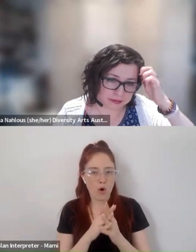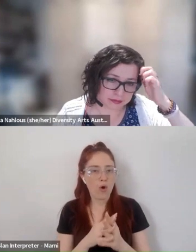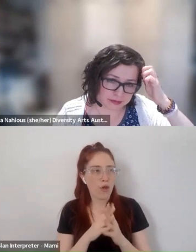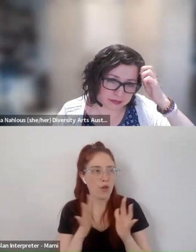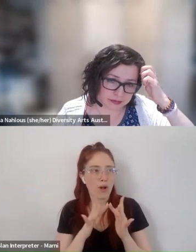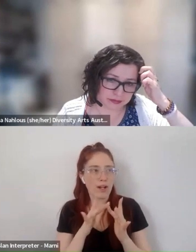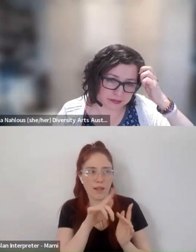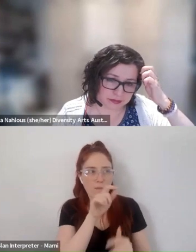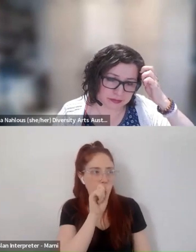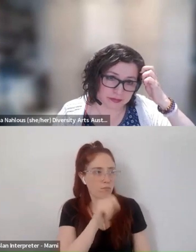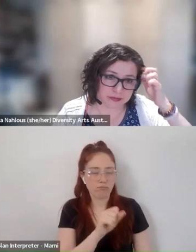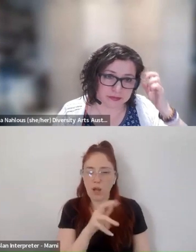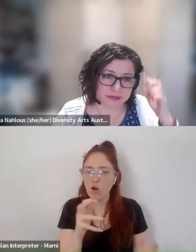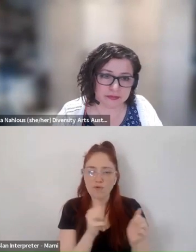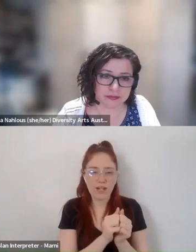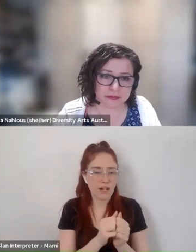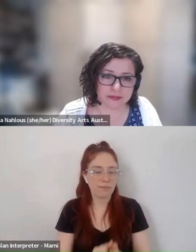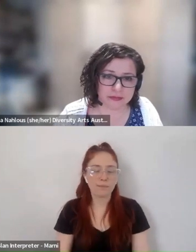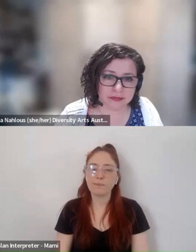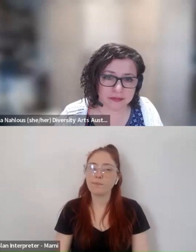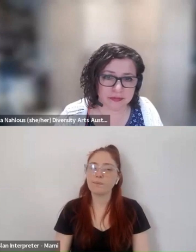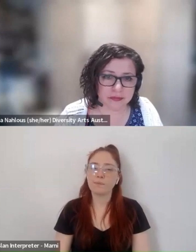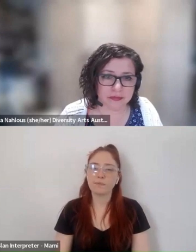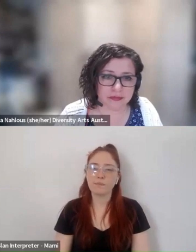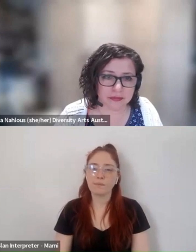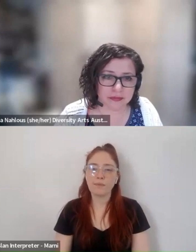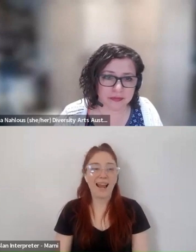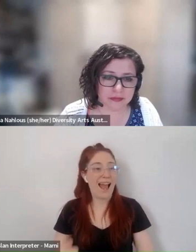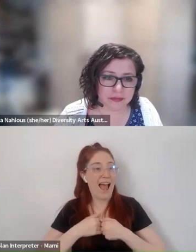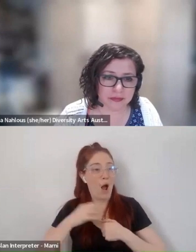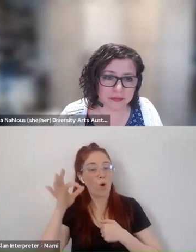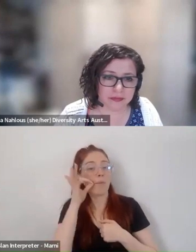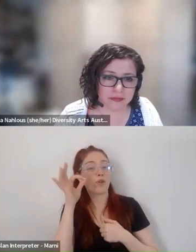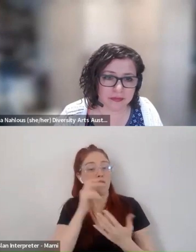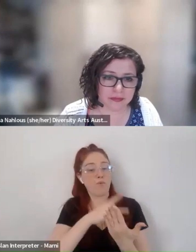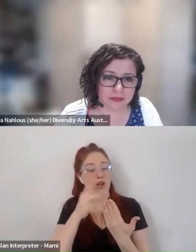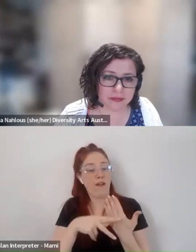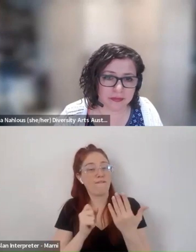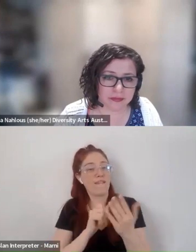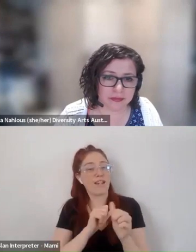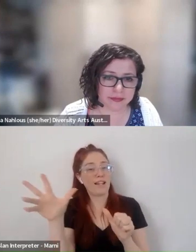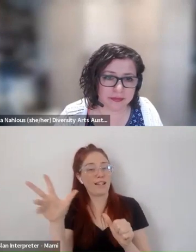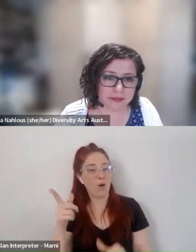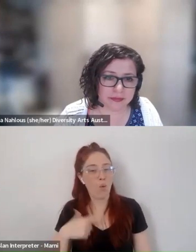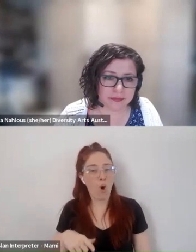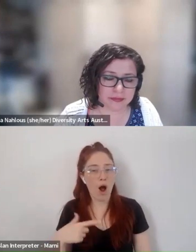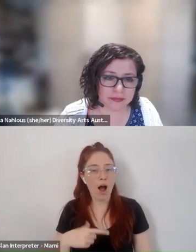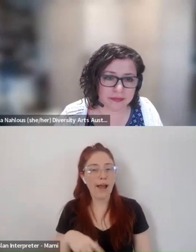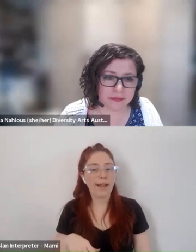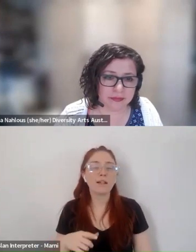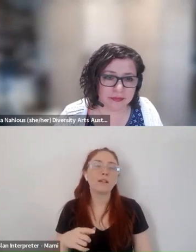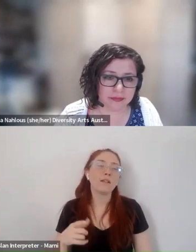The great thing about the observer ship program, too, is that alongside them coming to board members, and I mean, the